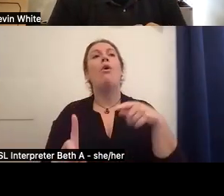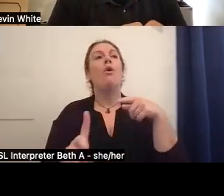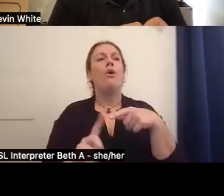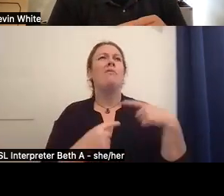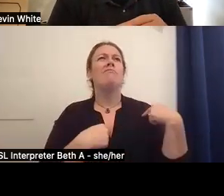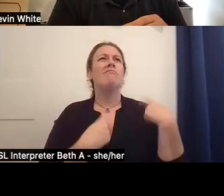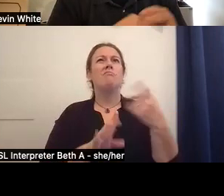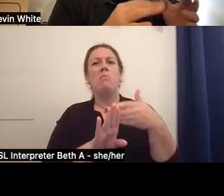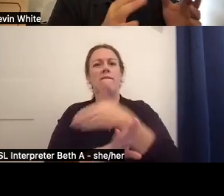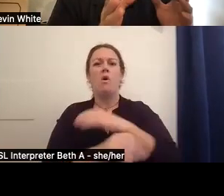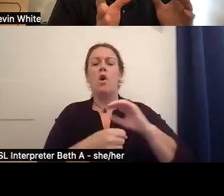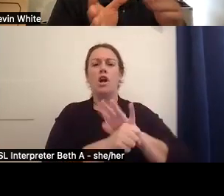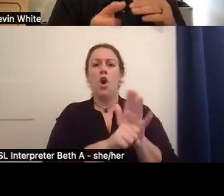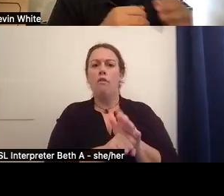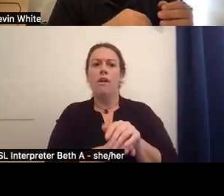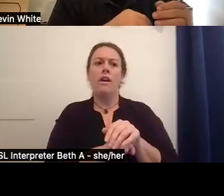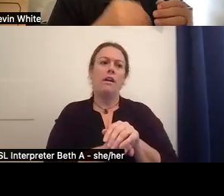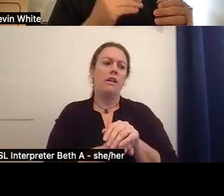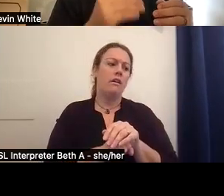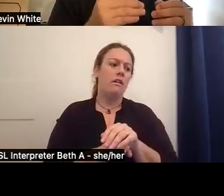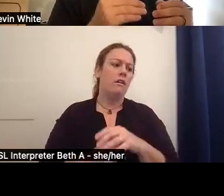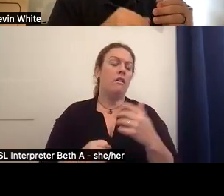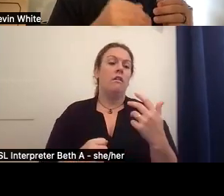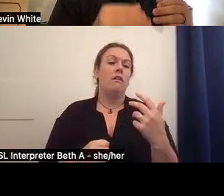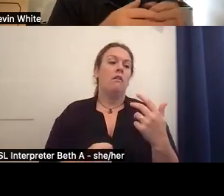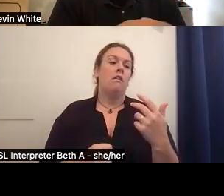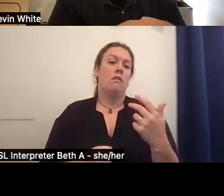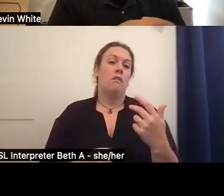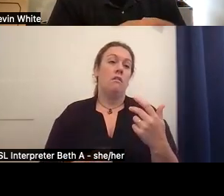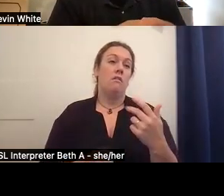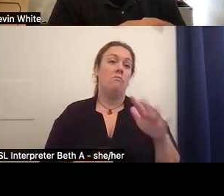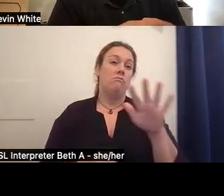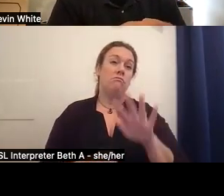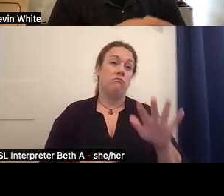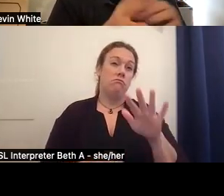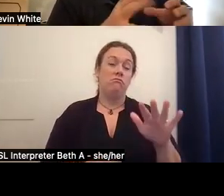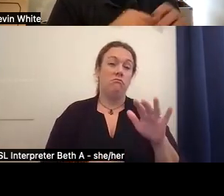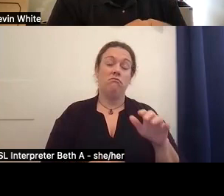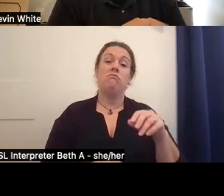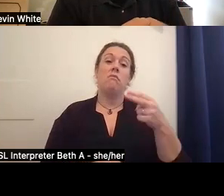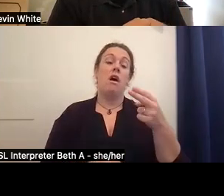53 dissertations or master thesis were produced on or about the Haudenosaunee, in a five-year window,